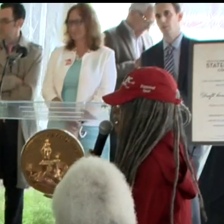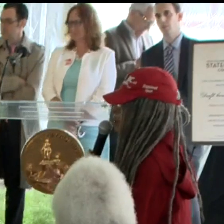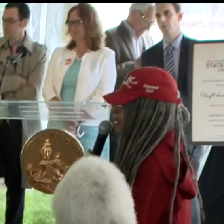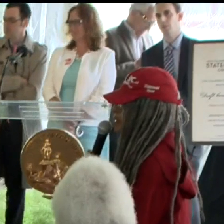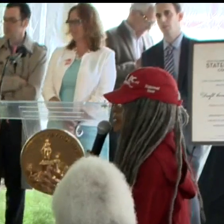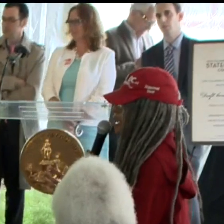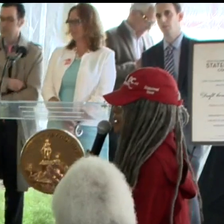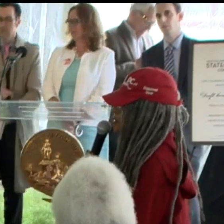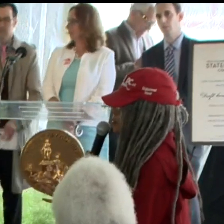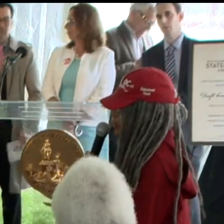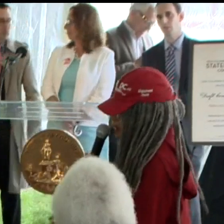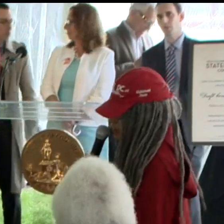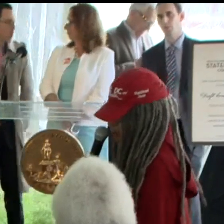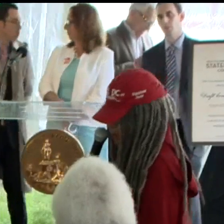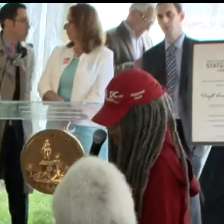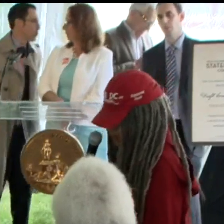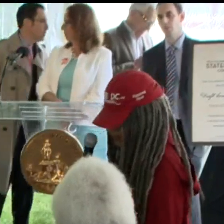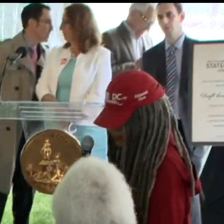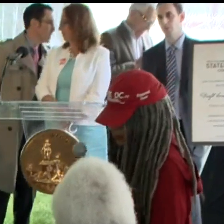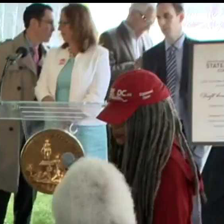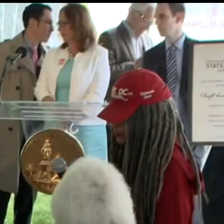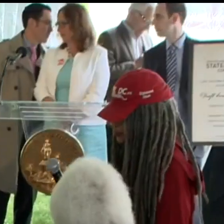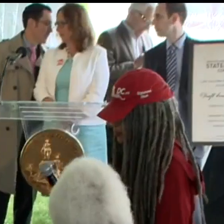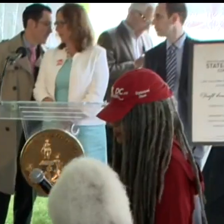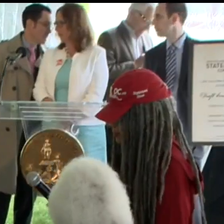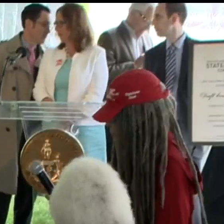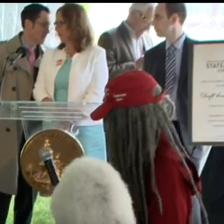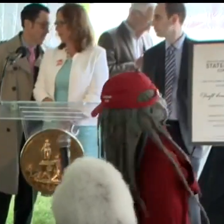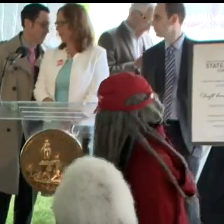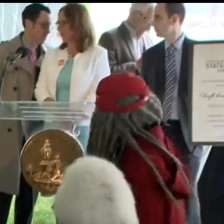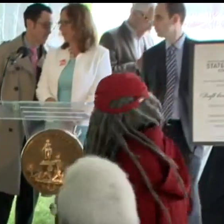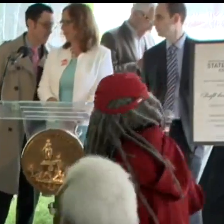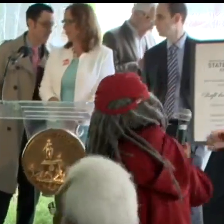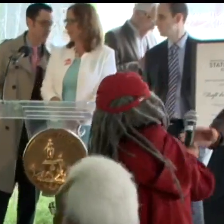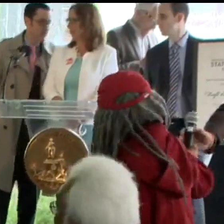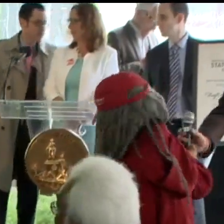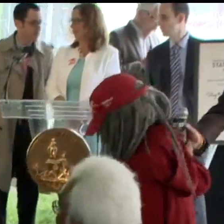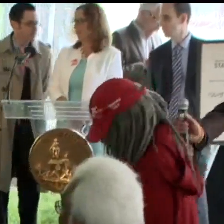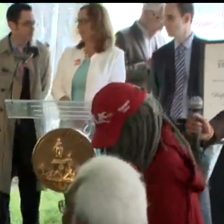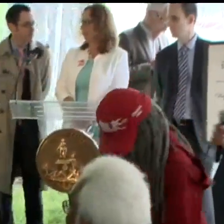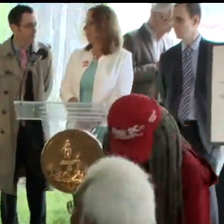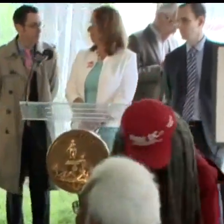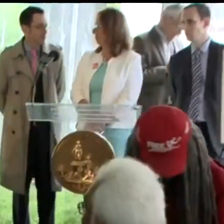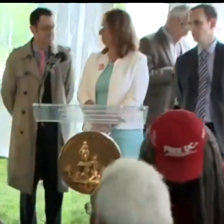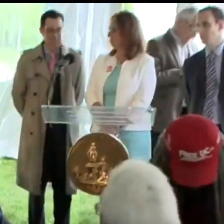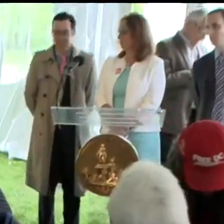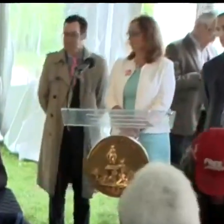IS DEALING WITH THAT TO COMPARE THE TWO AND TO MAKE SURE THIS WE